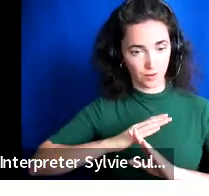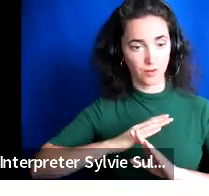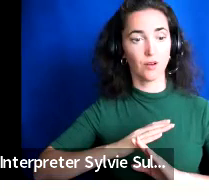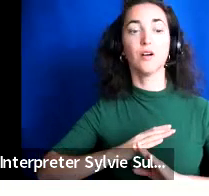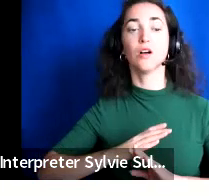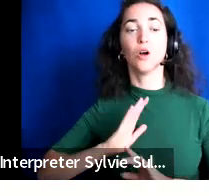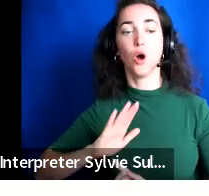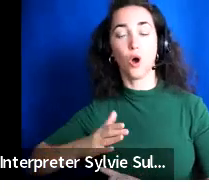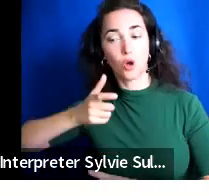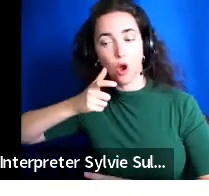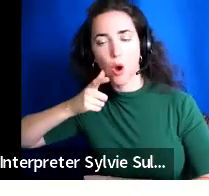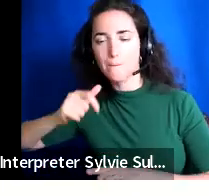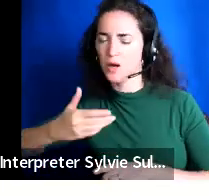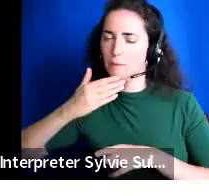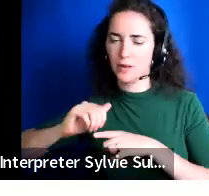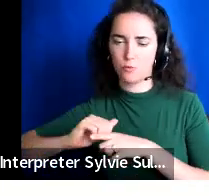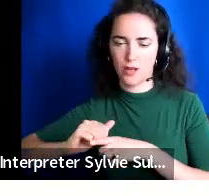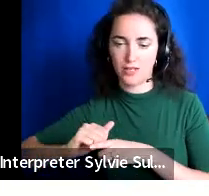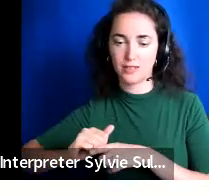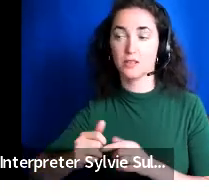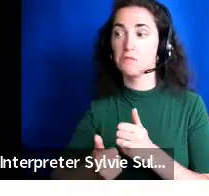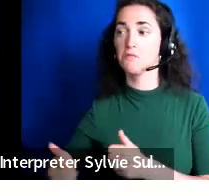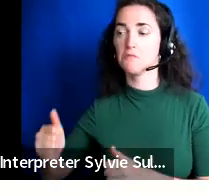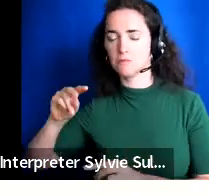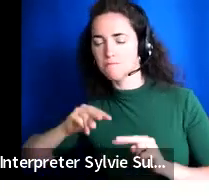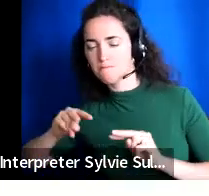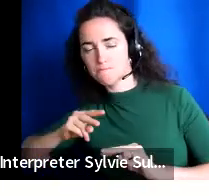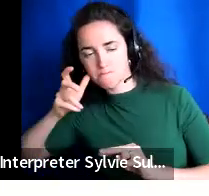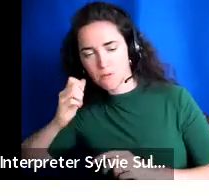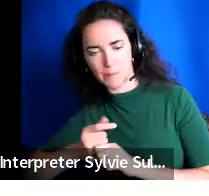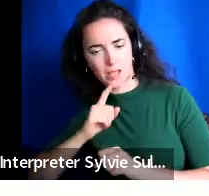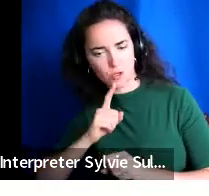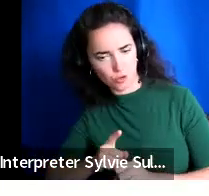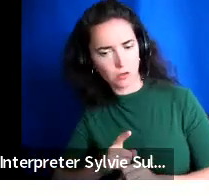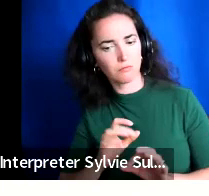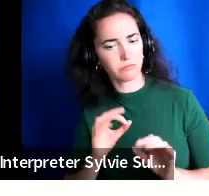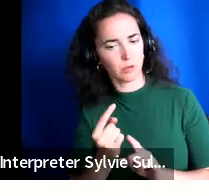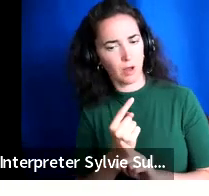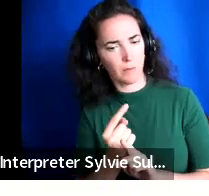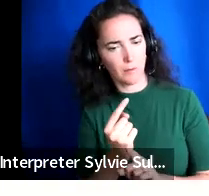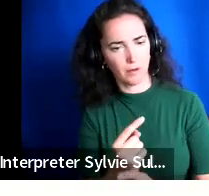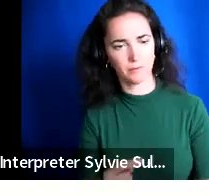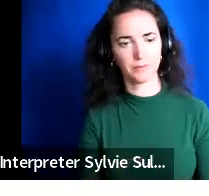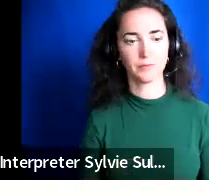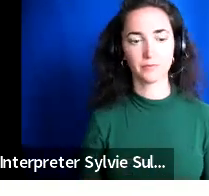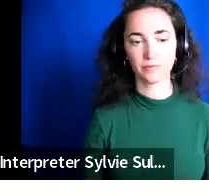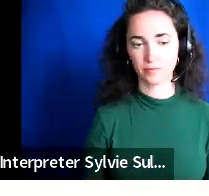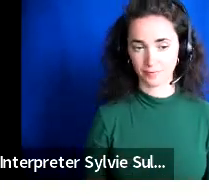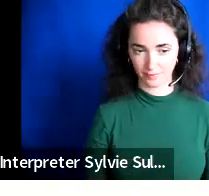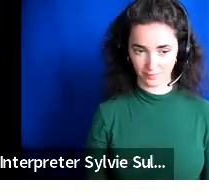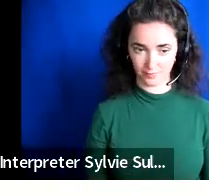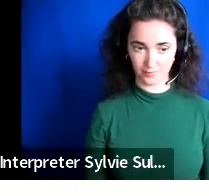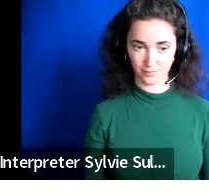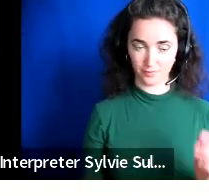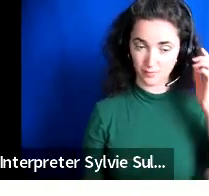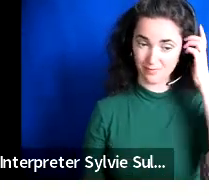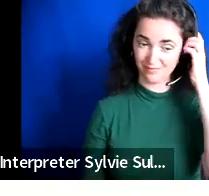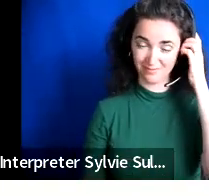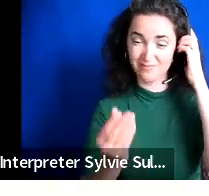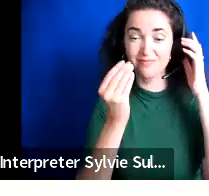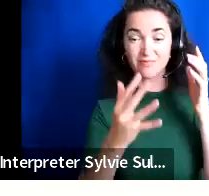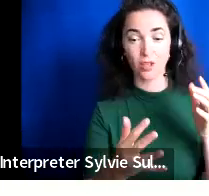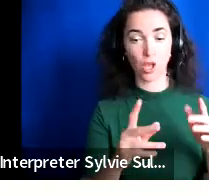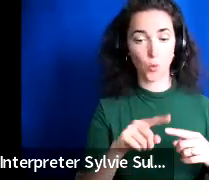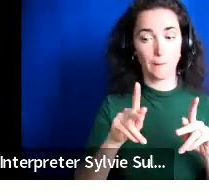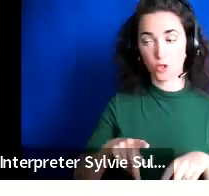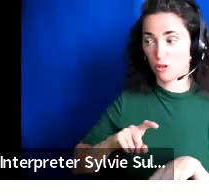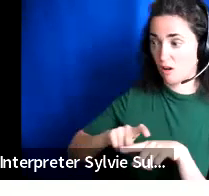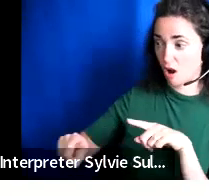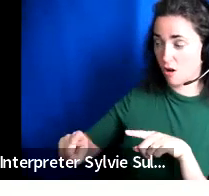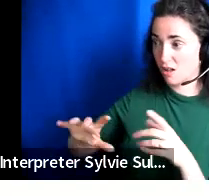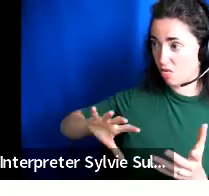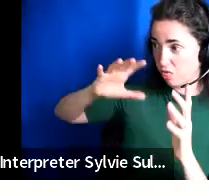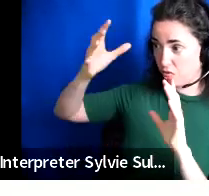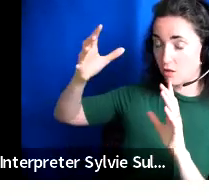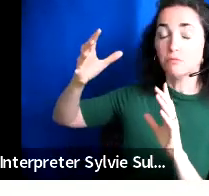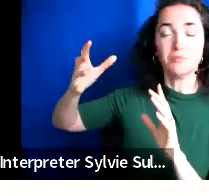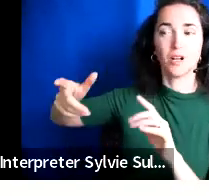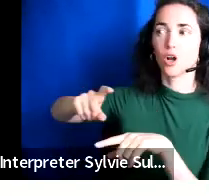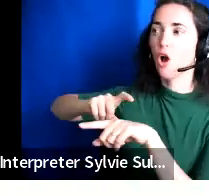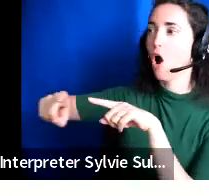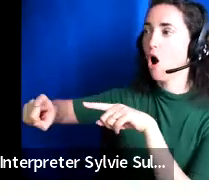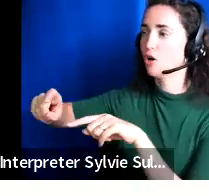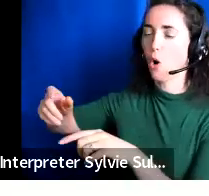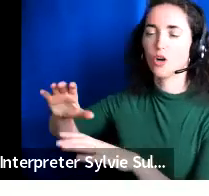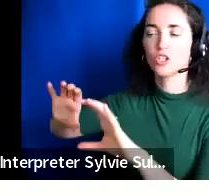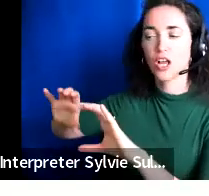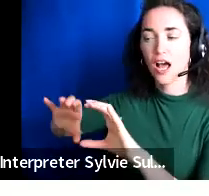And again they're monitored to ensure that these qualities are at here, too, and the local crisis centers are able to resolve 80 to 90% of prices crises via phone or chat without the need of